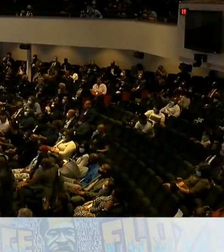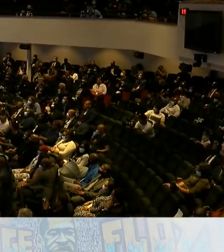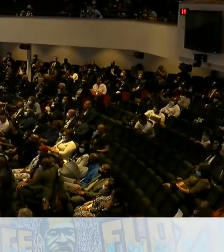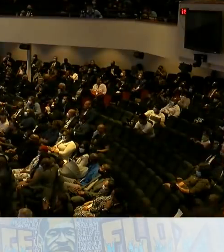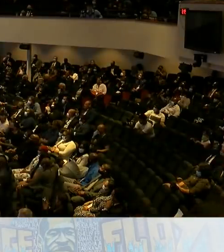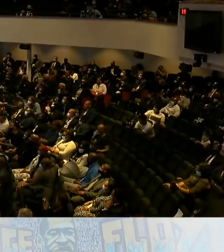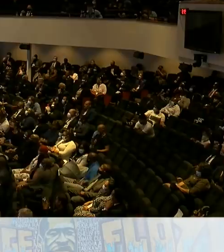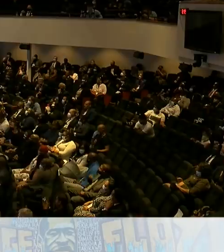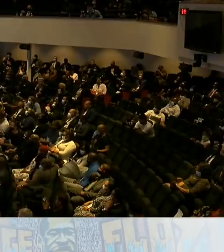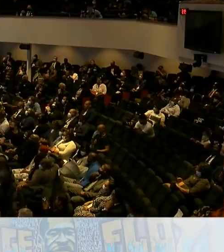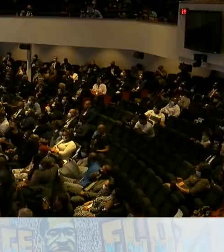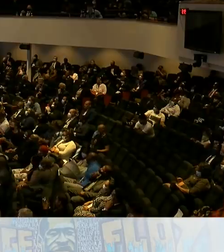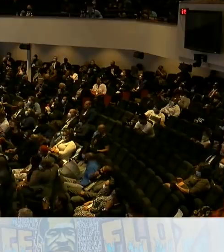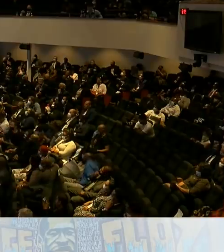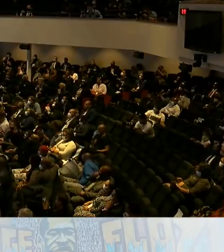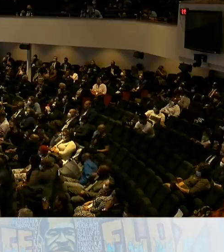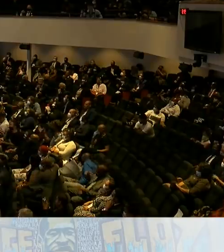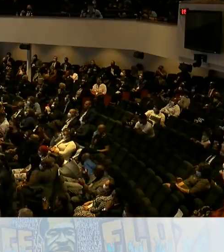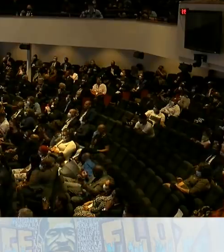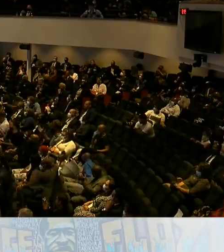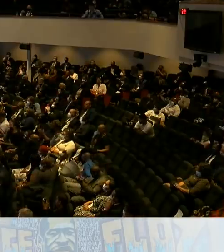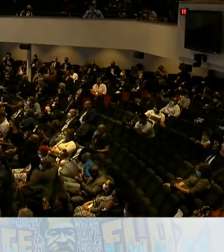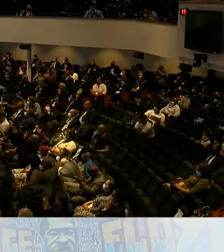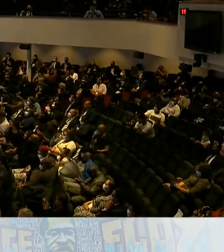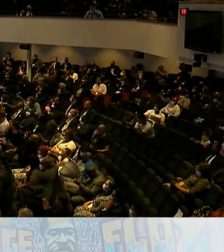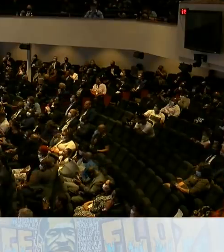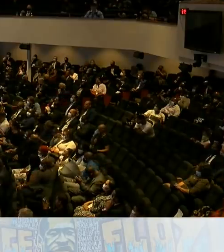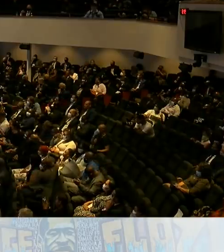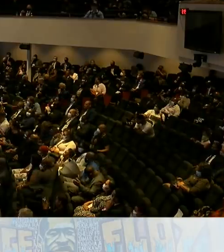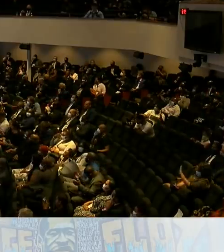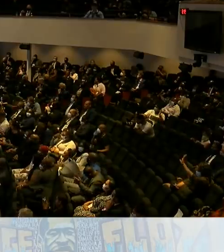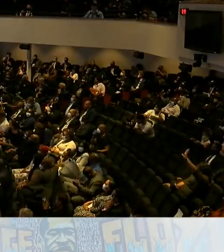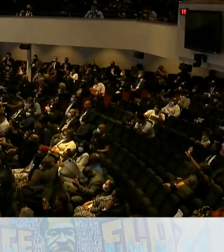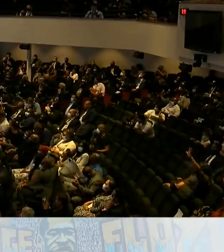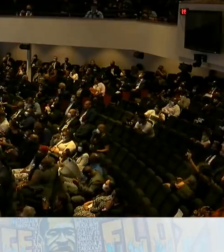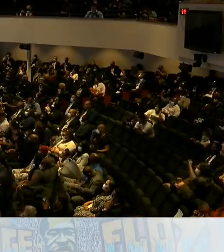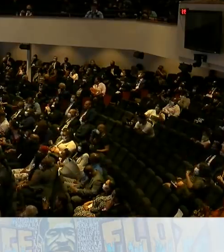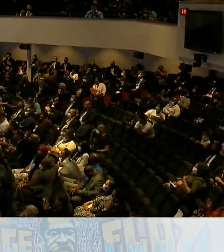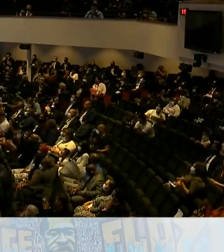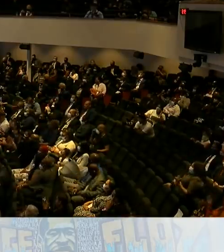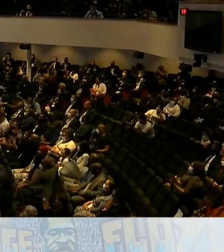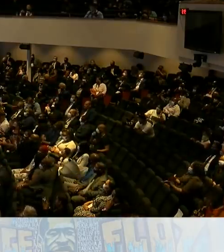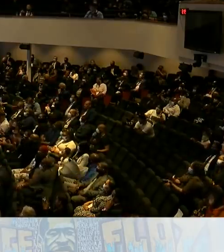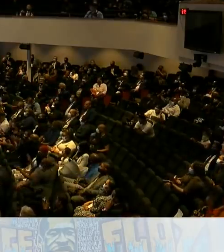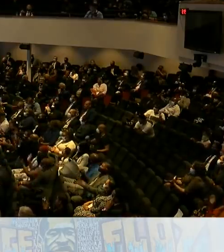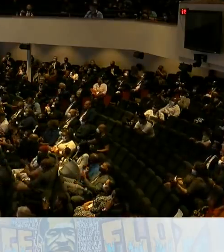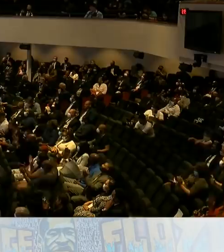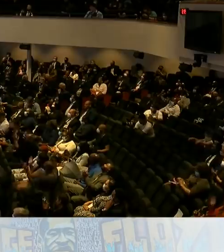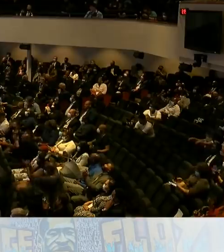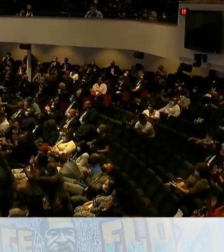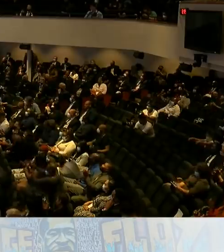WELL, WE HAD ROACHES, AND ONE THING I FOUND OUT ABOUT ROACHES